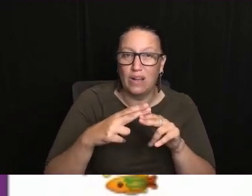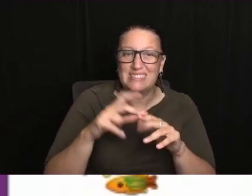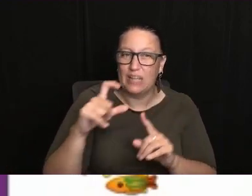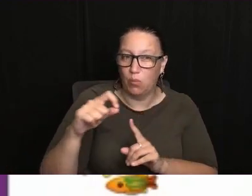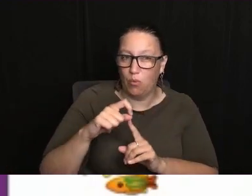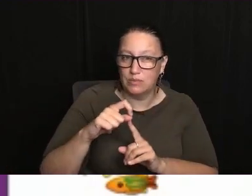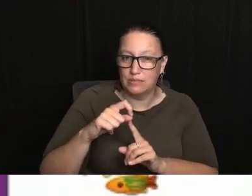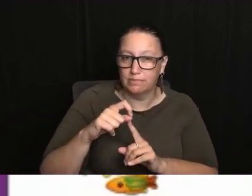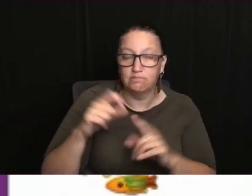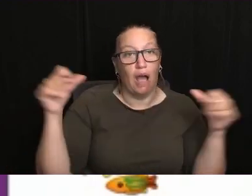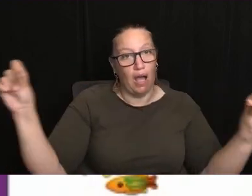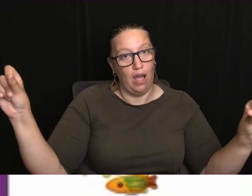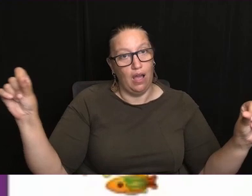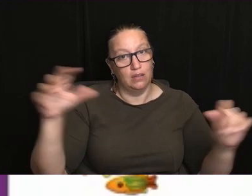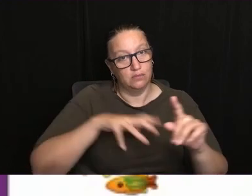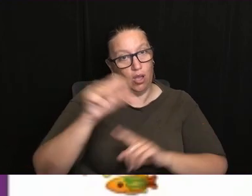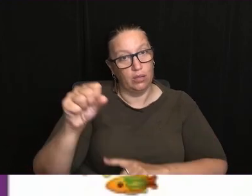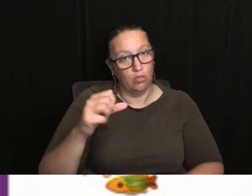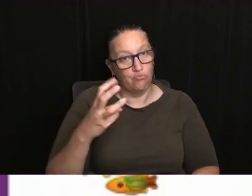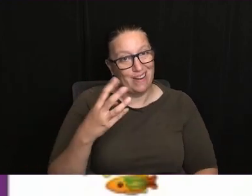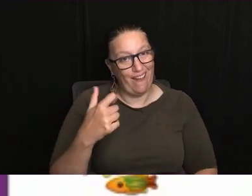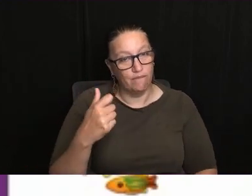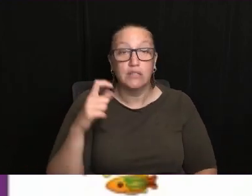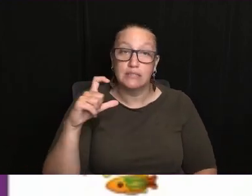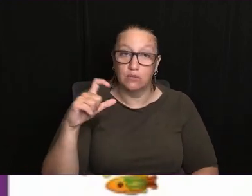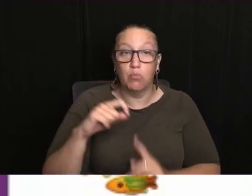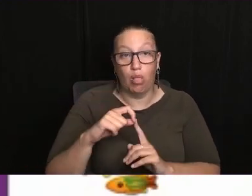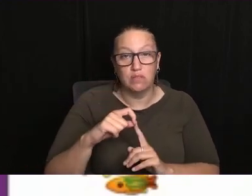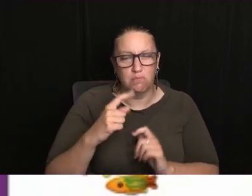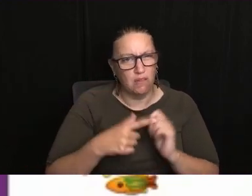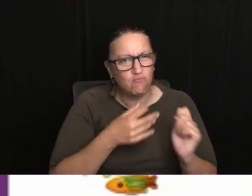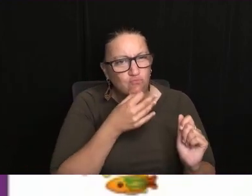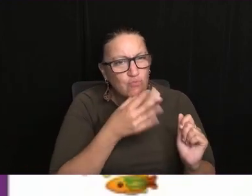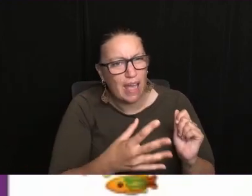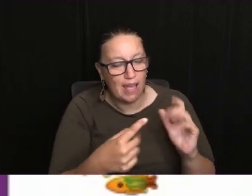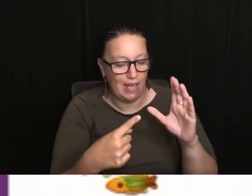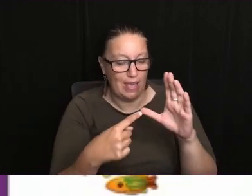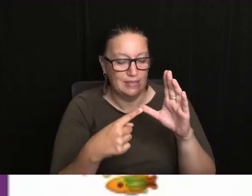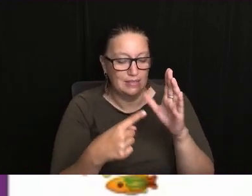with cerebral palsy and even then it was something rare it was ataxic cerebral palsy so